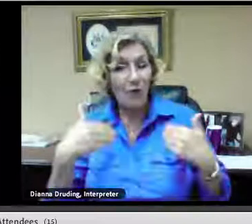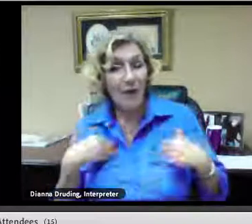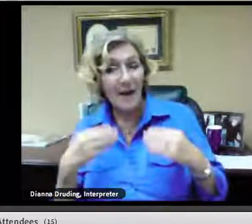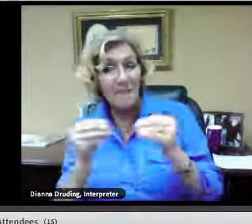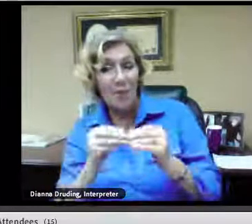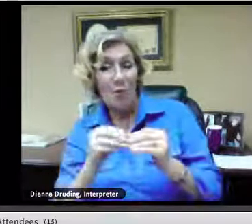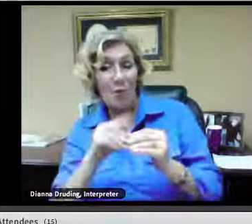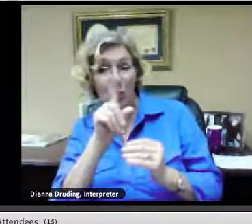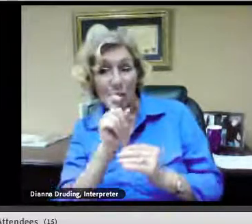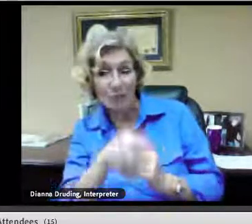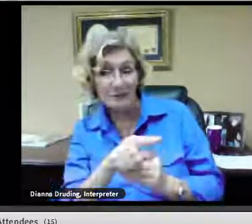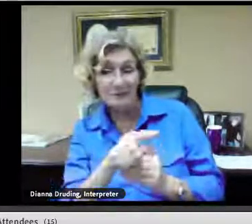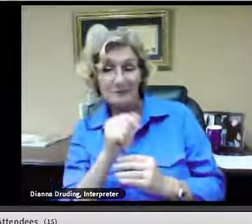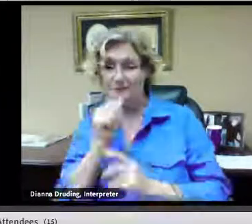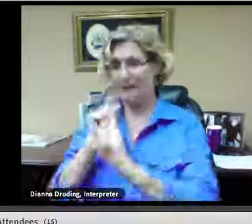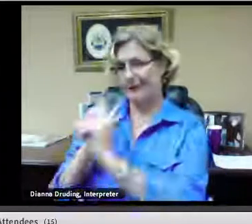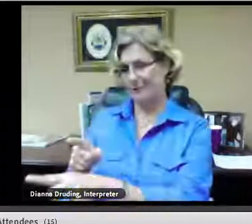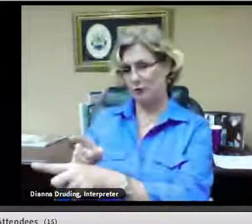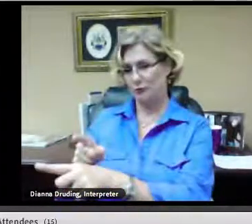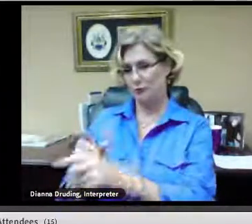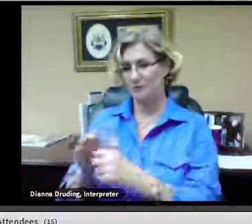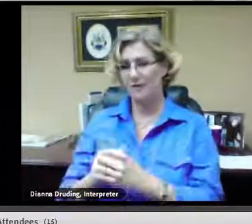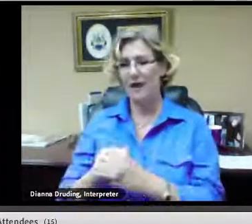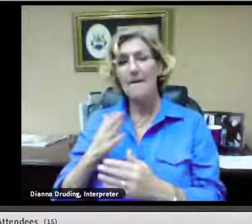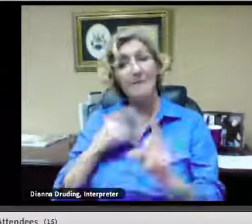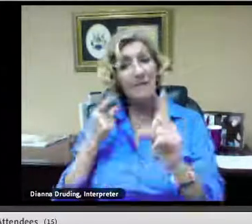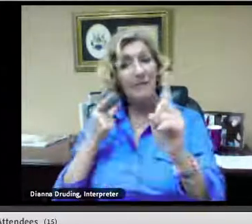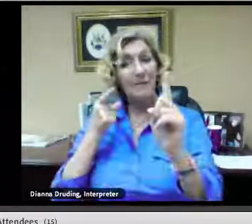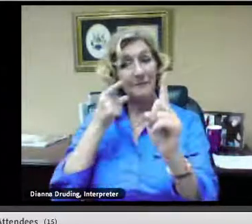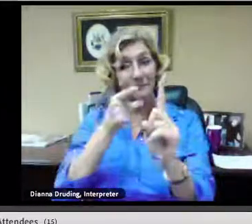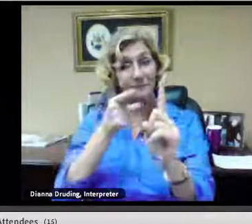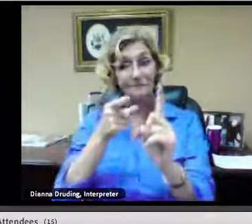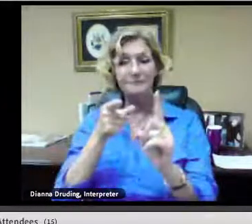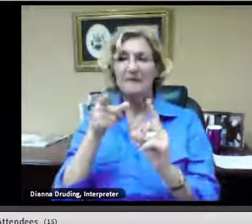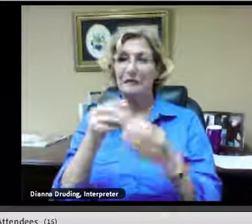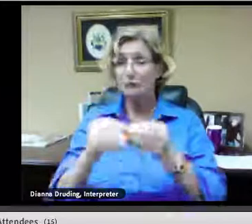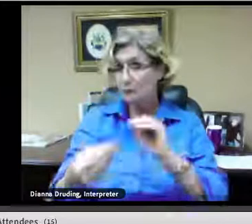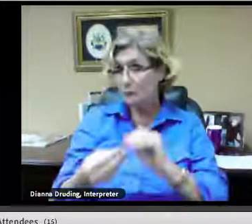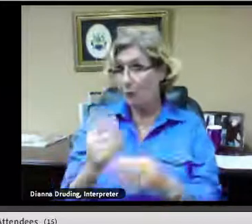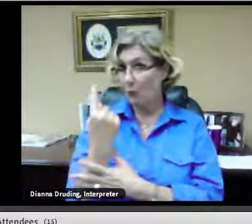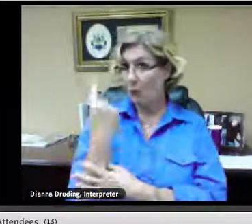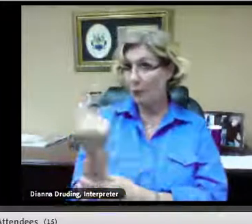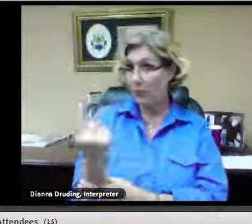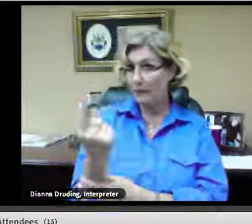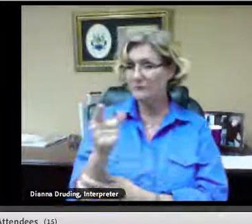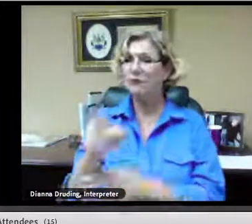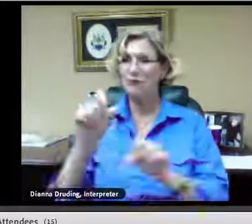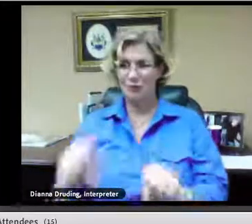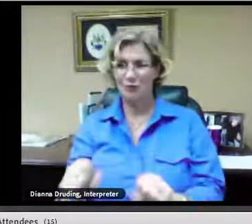is that, you know, that you can, number one, ask the questions, ask the questions,